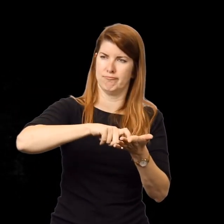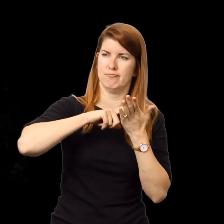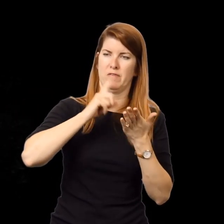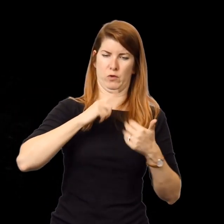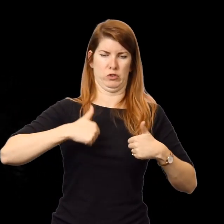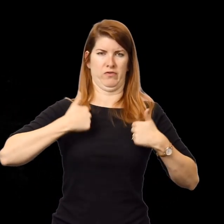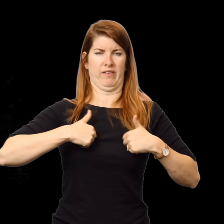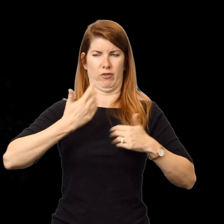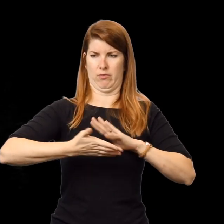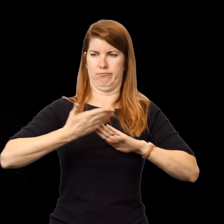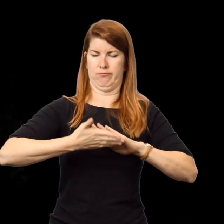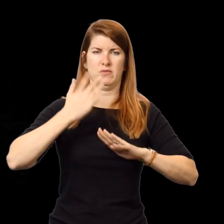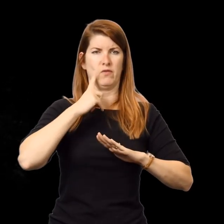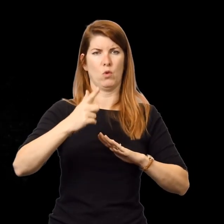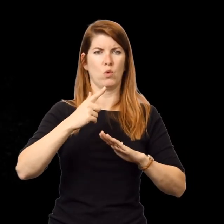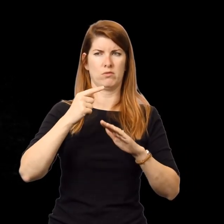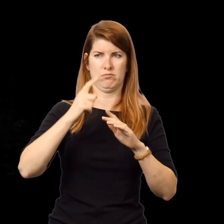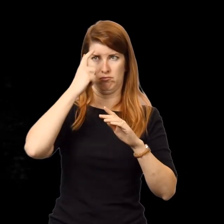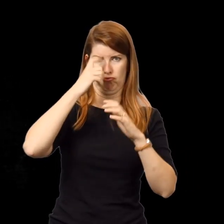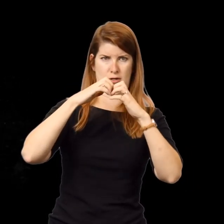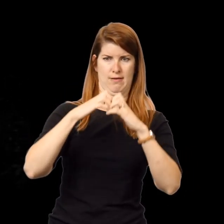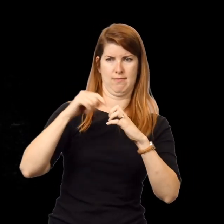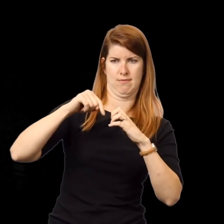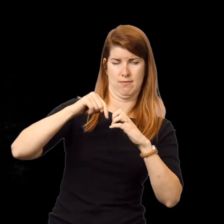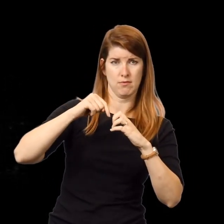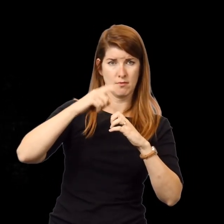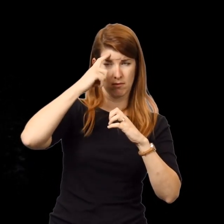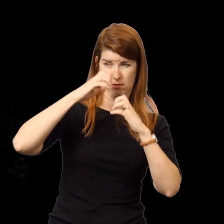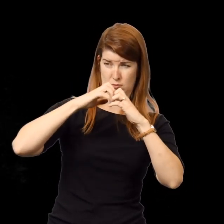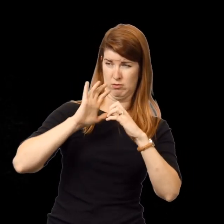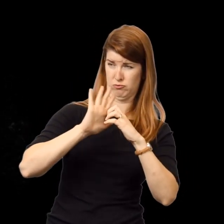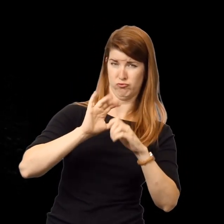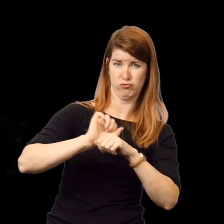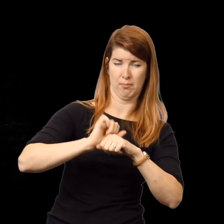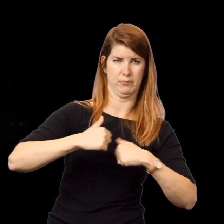are unnecessary to the survival of the organism. The brain's number one job is survival.